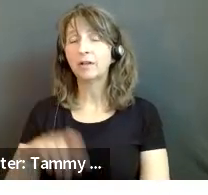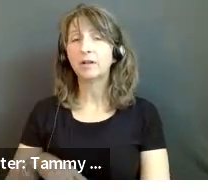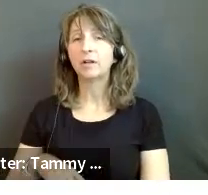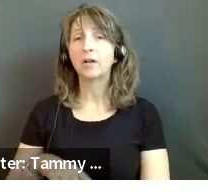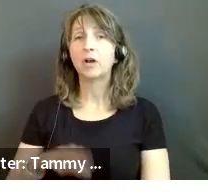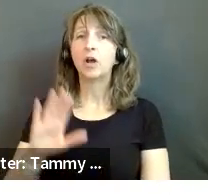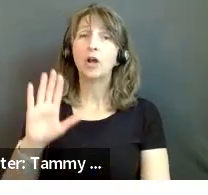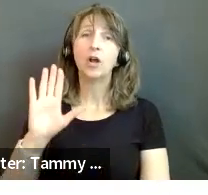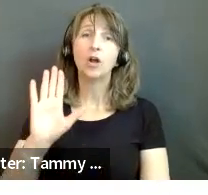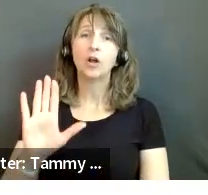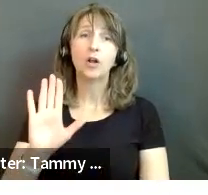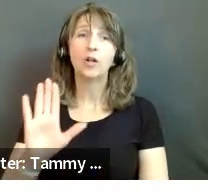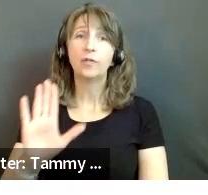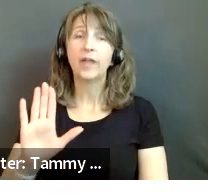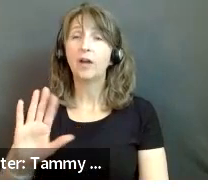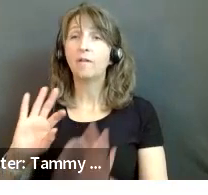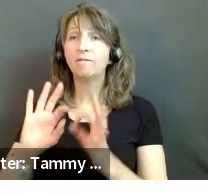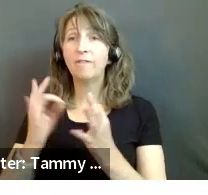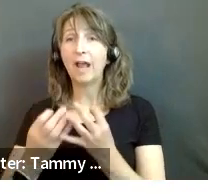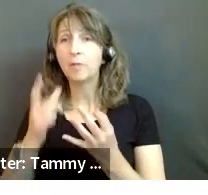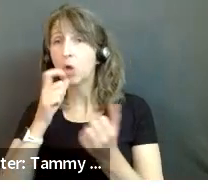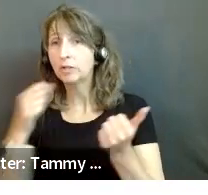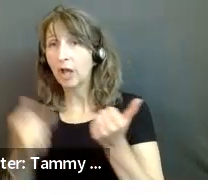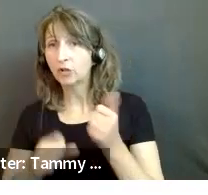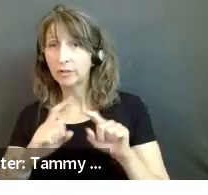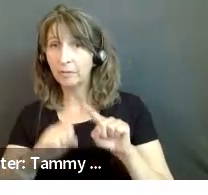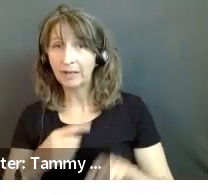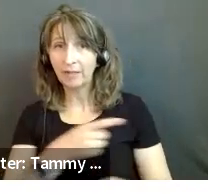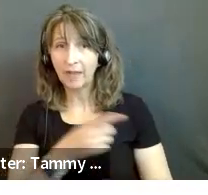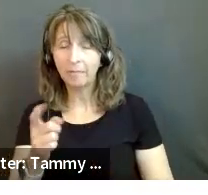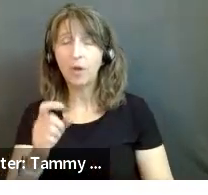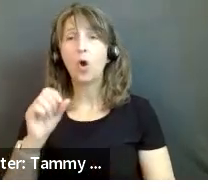Or the surviving spouses and children or deceased workers. So for the purpose of today, we're going to talk about those.